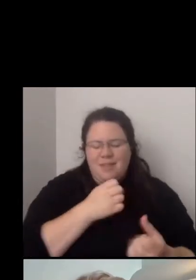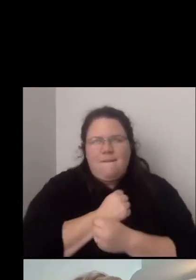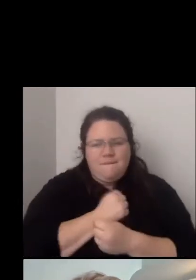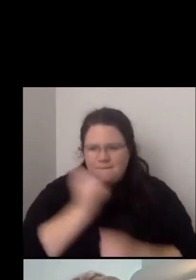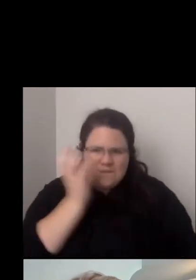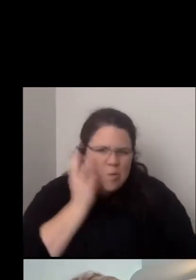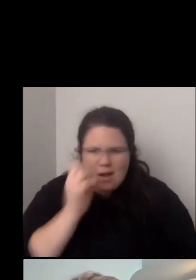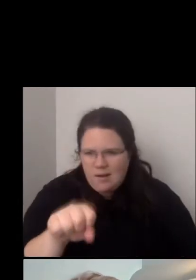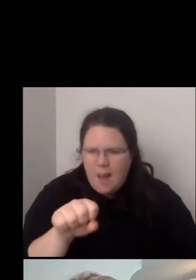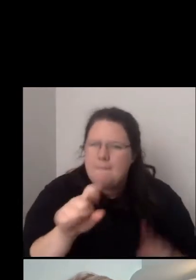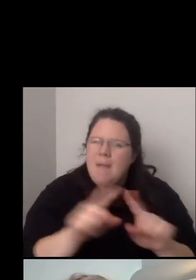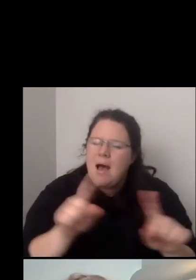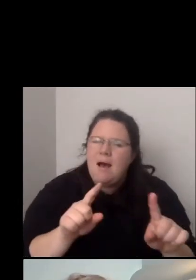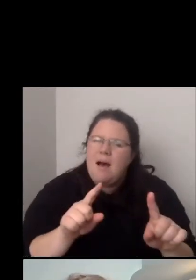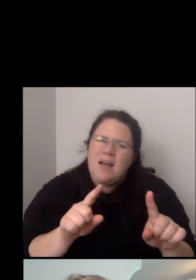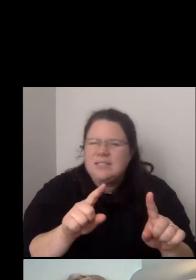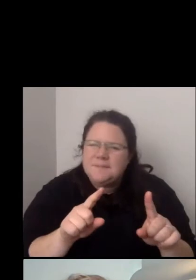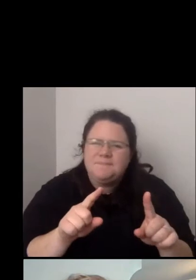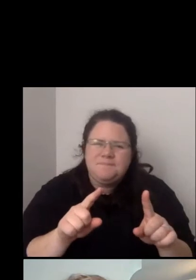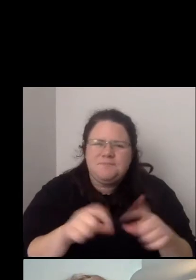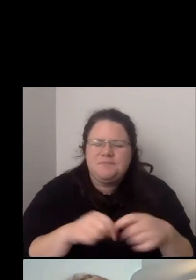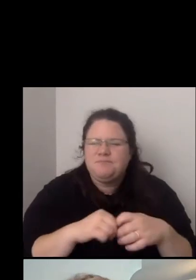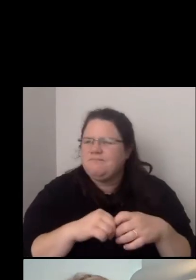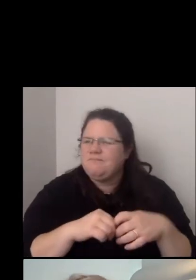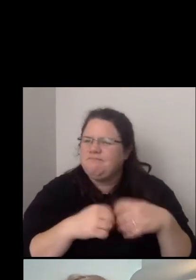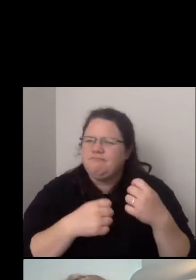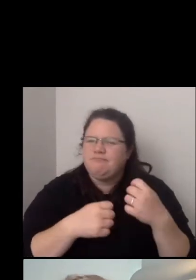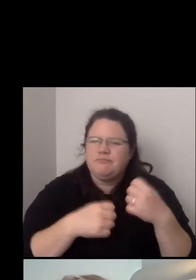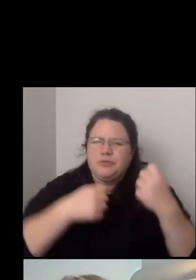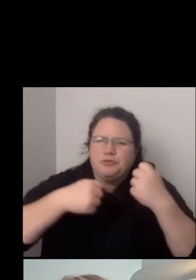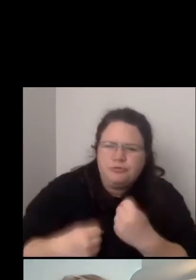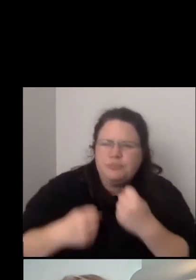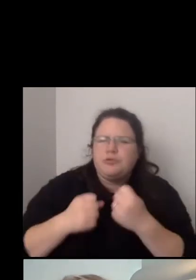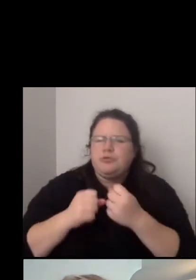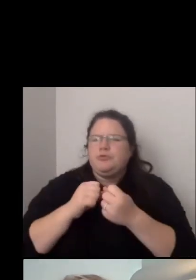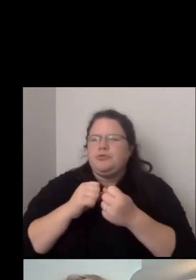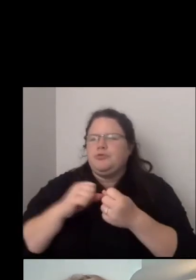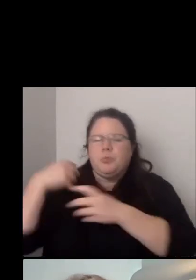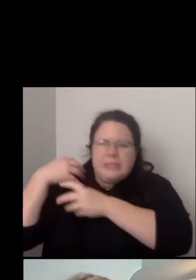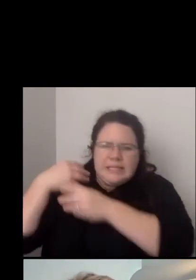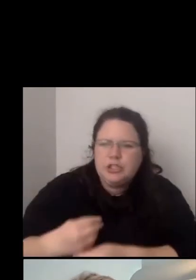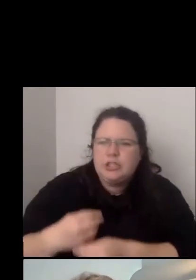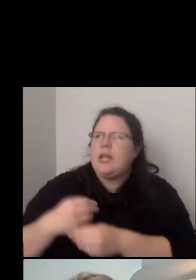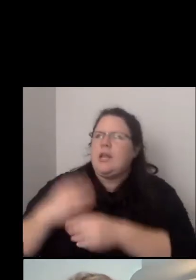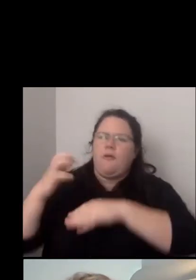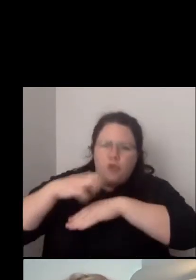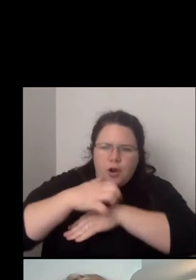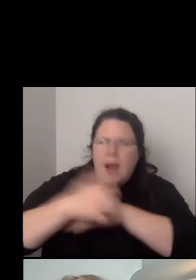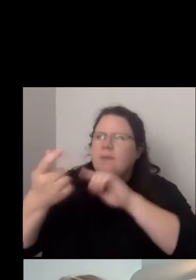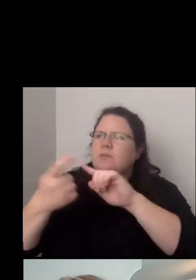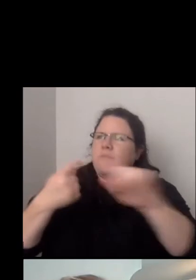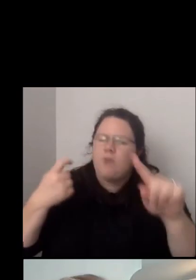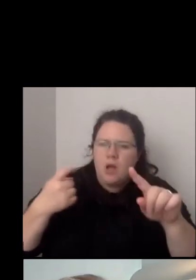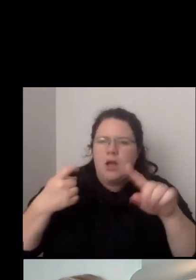But there's not really a strong tradition of domesticiation. No evidence of domestication of grapes in eastern North America.